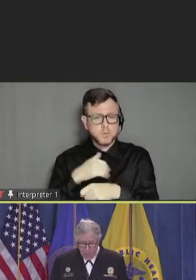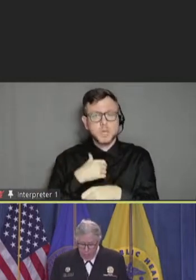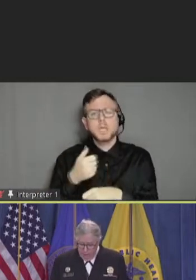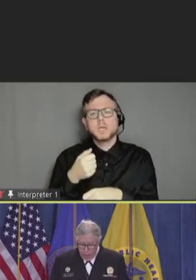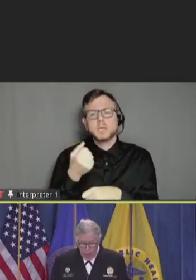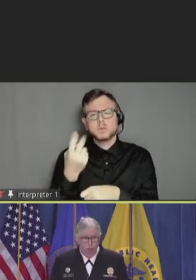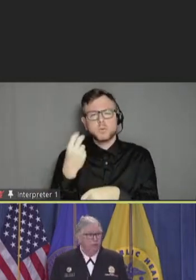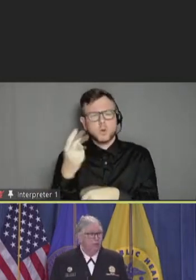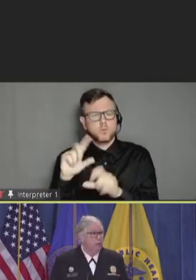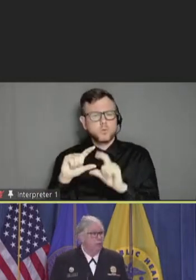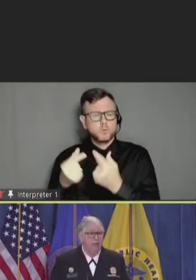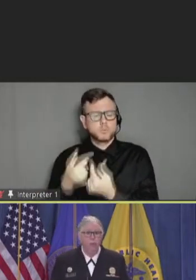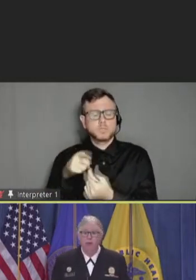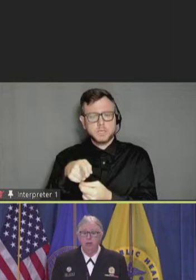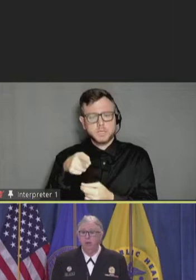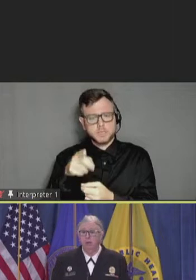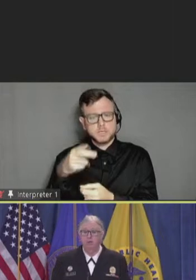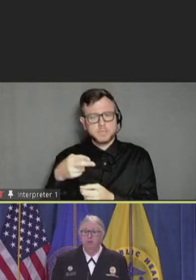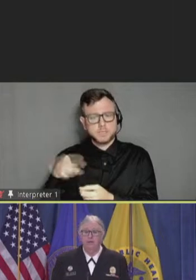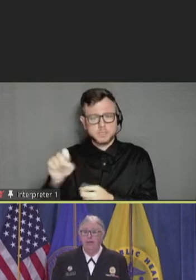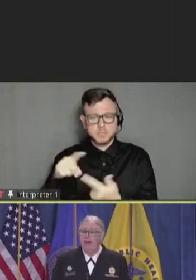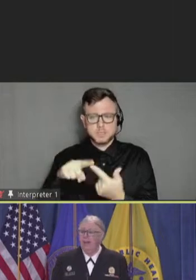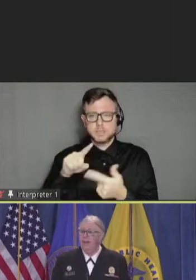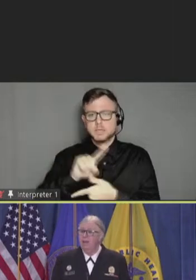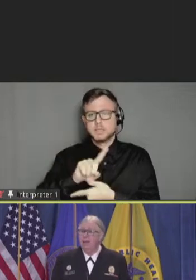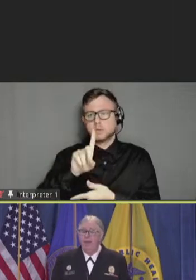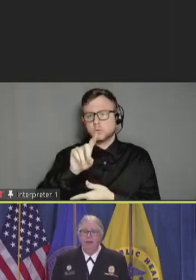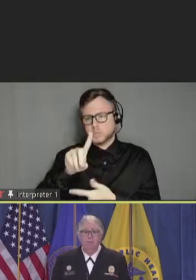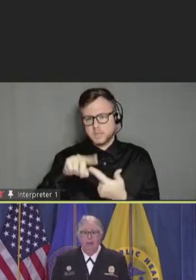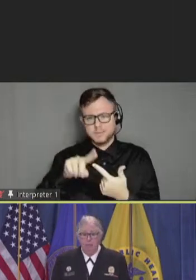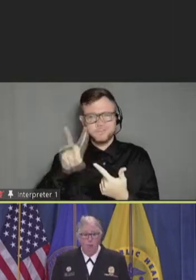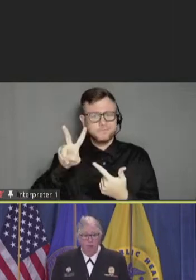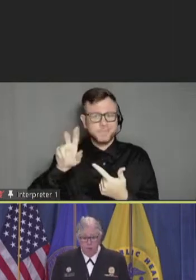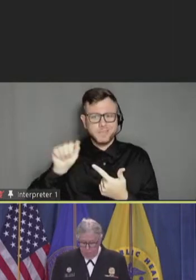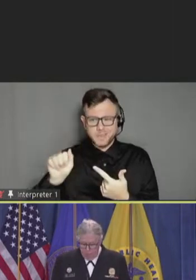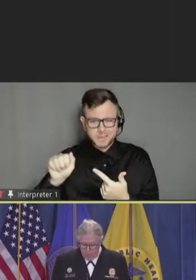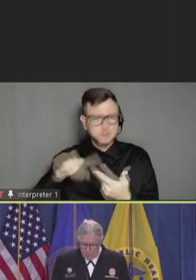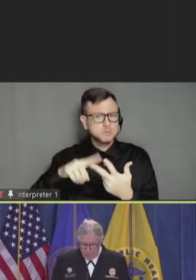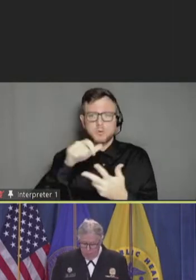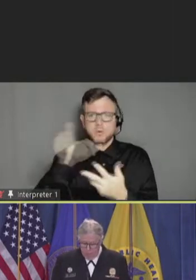But we include the DoD, we include the VA, and many more departments.